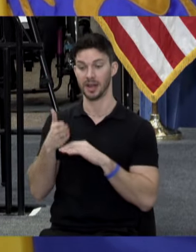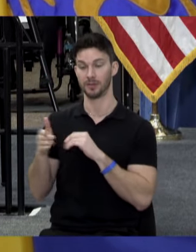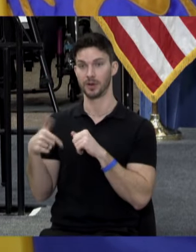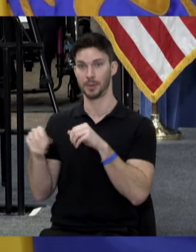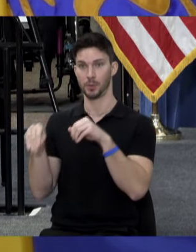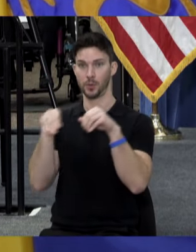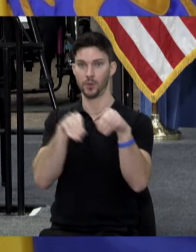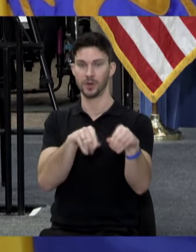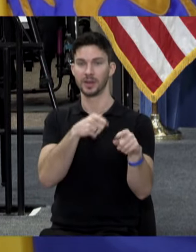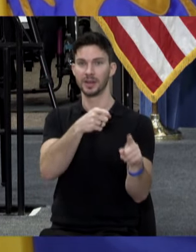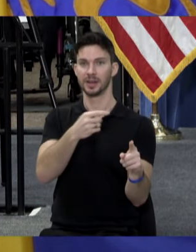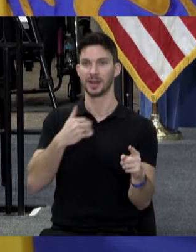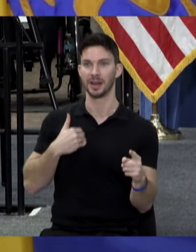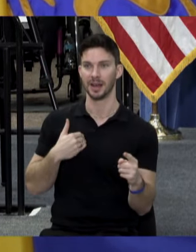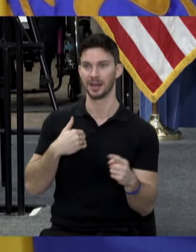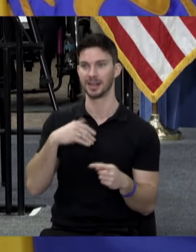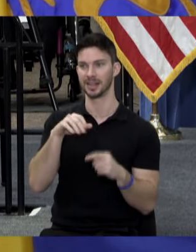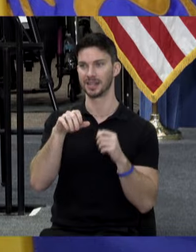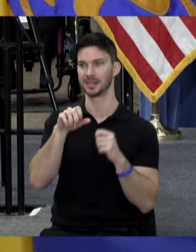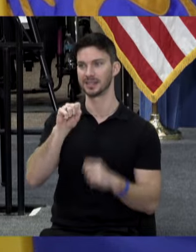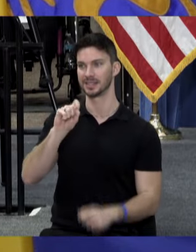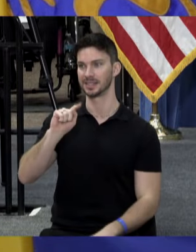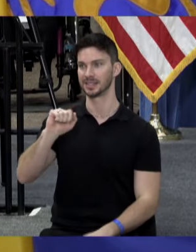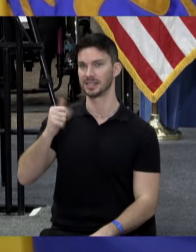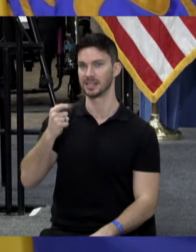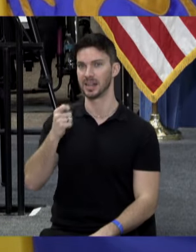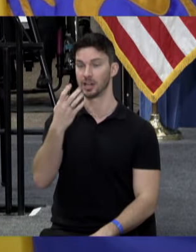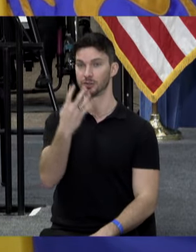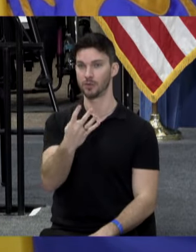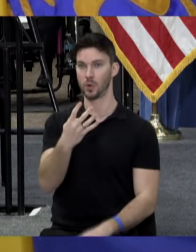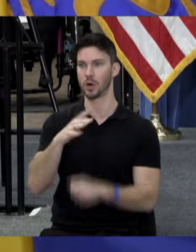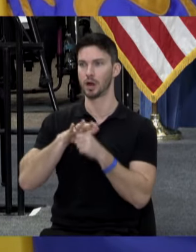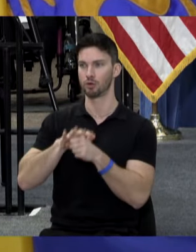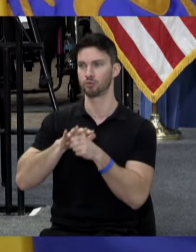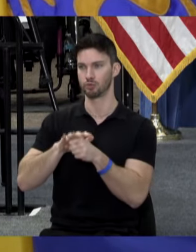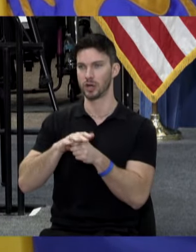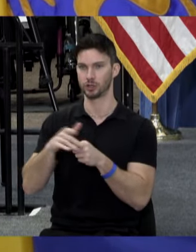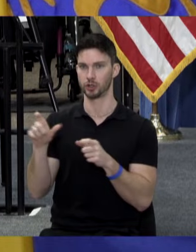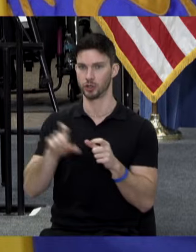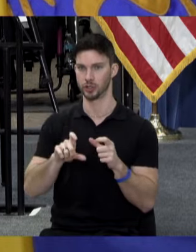stage four pressure sore that we could not get healed. He was on total bed rest,